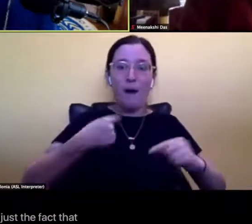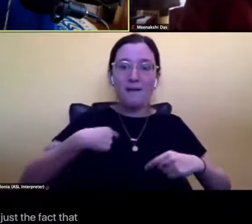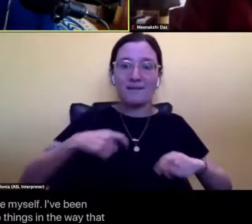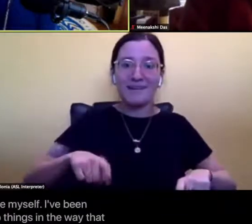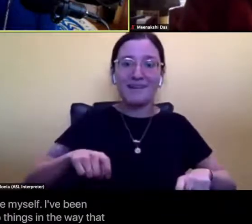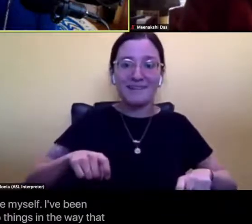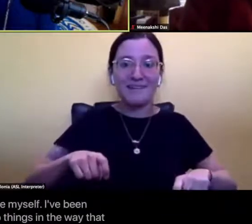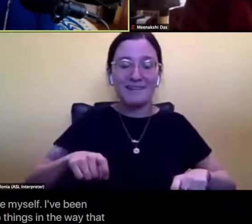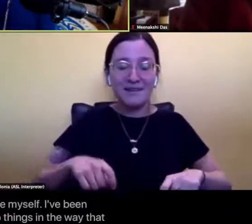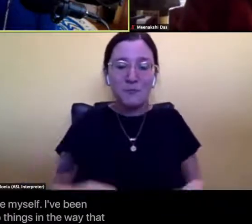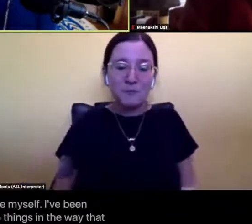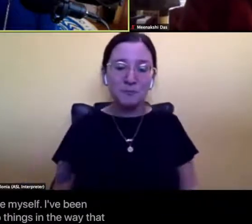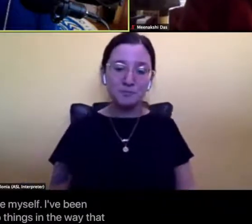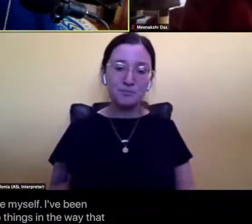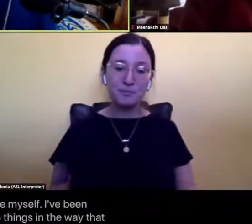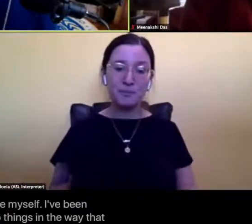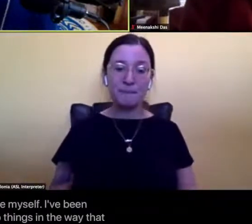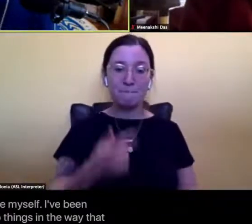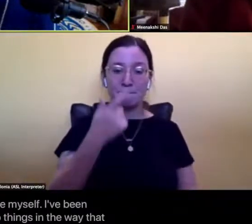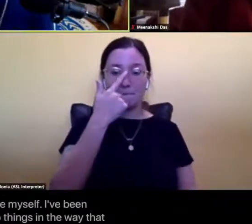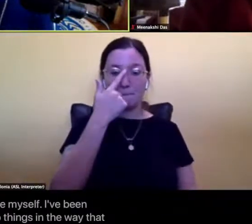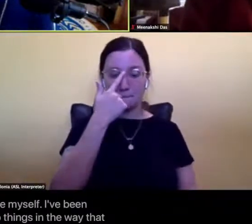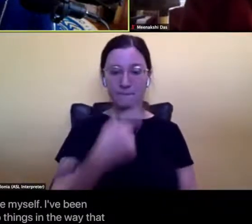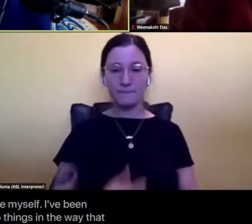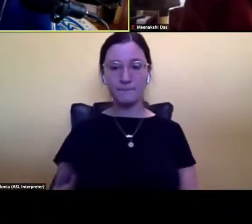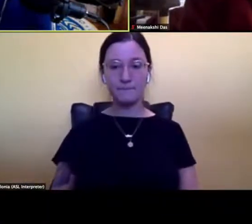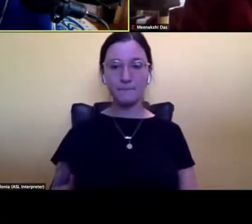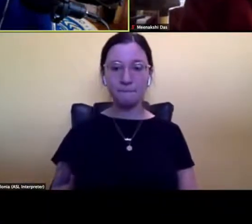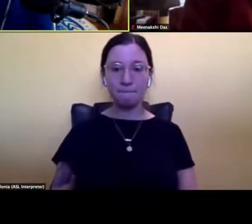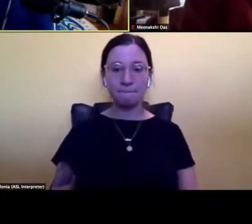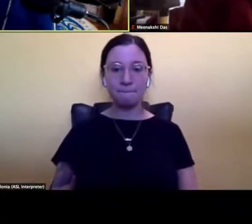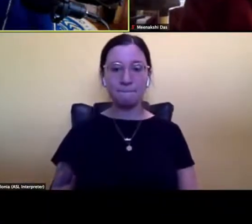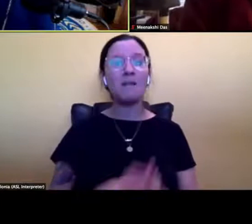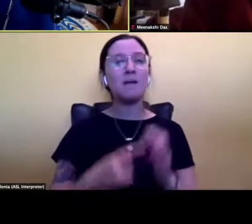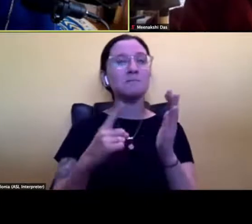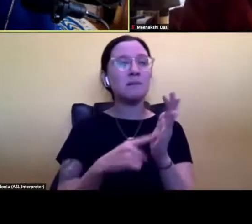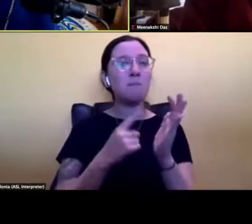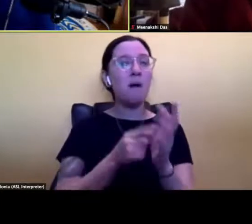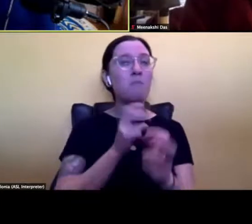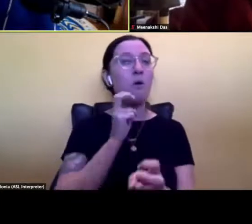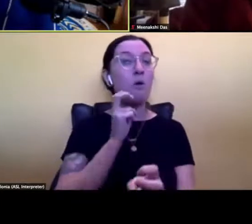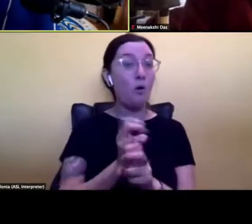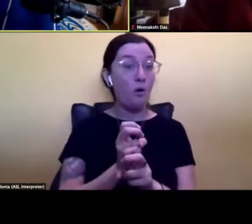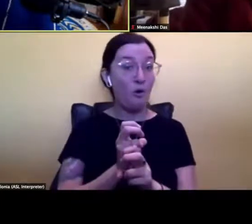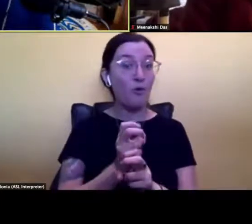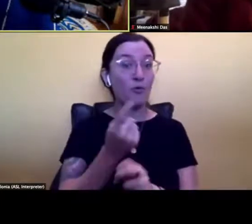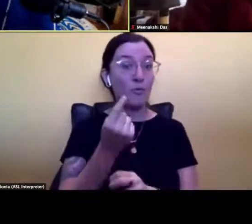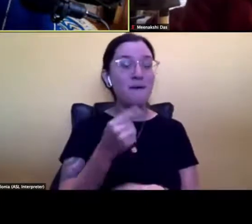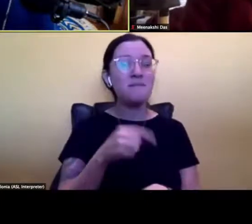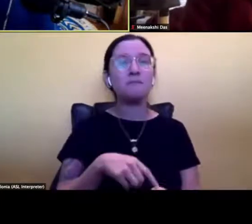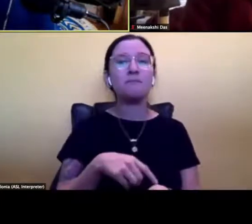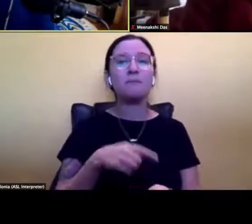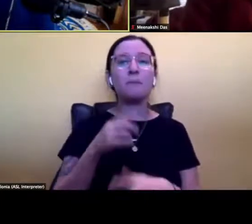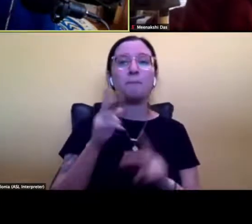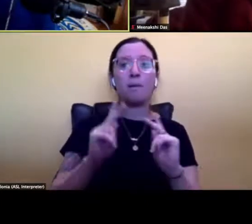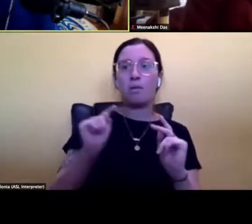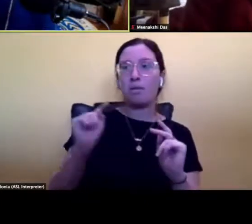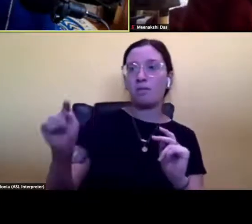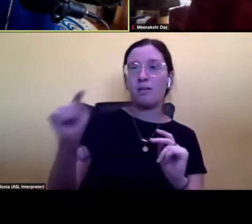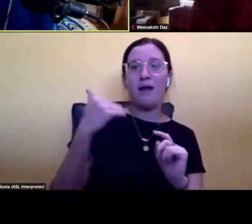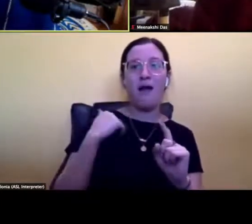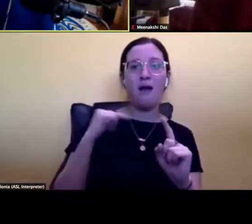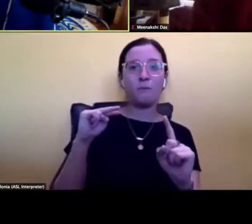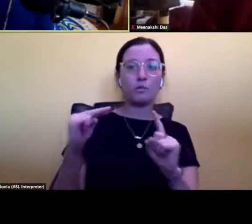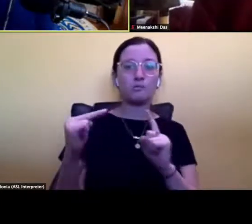when there are those perceptions of what kind of success or what a good employee looks like and a